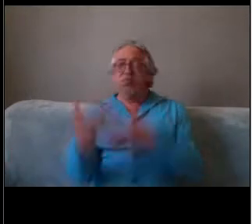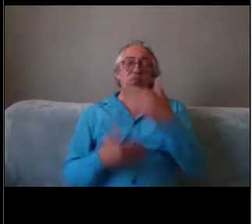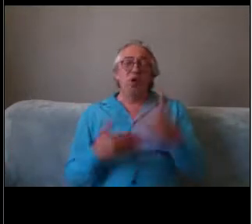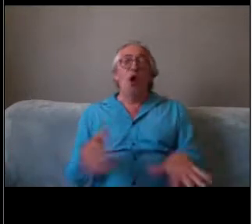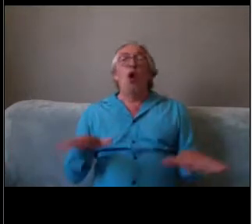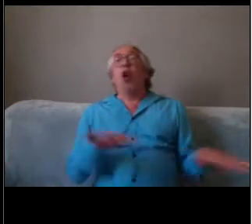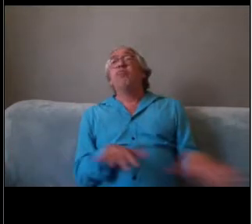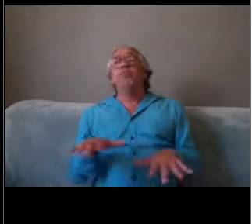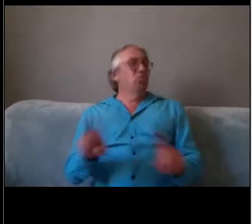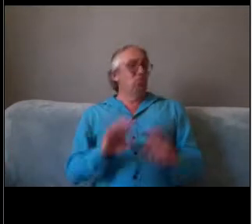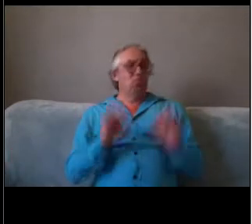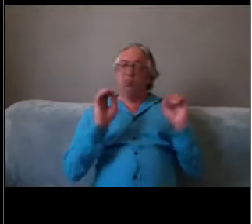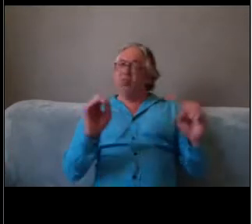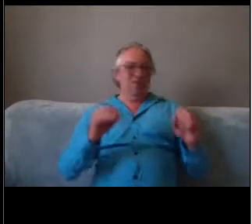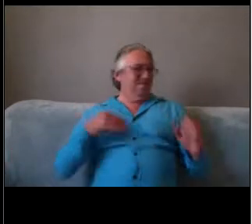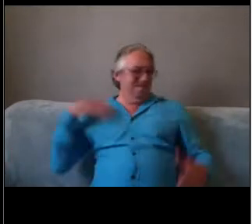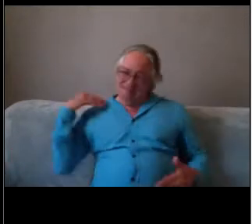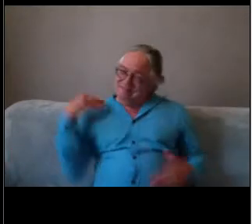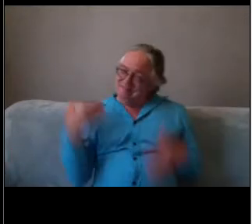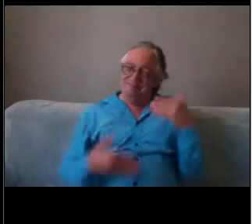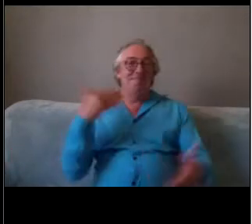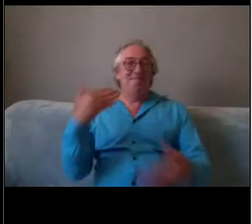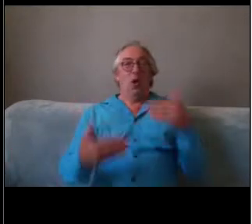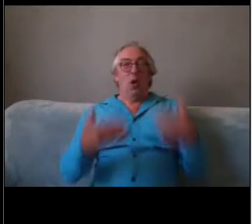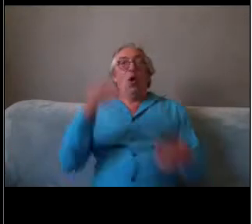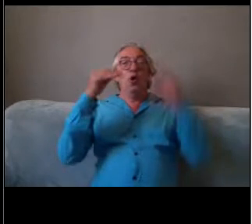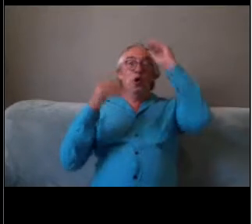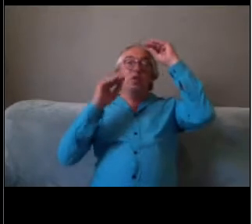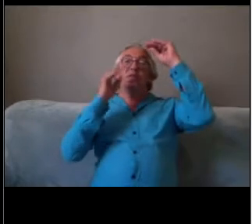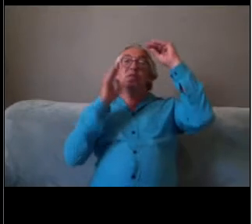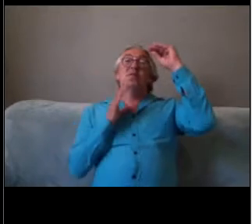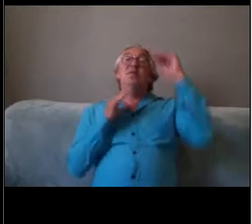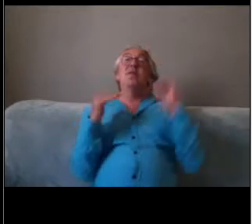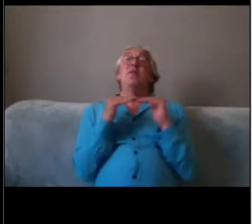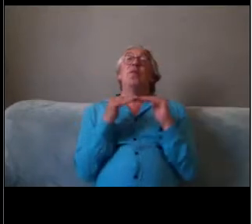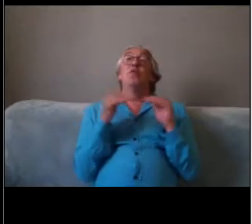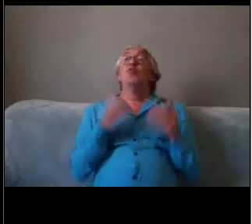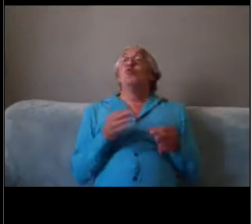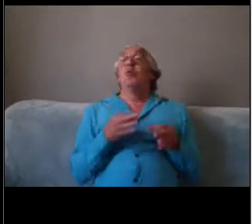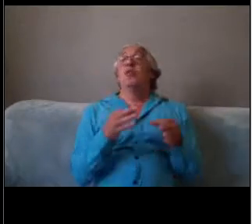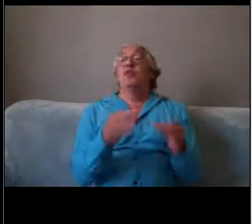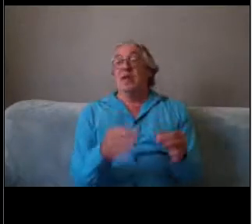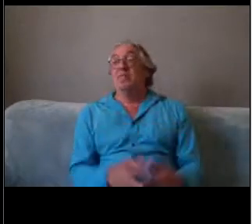to the inclusivemobility.eu website. Thank you so much.